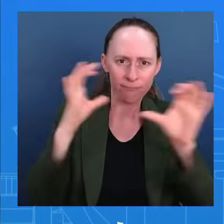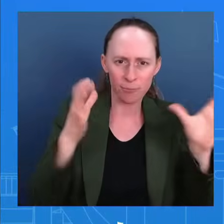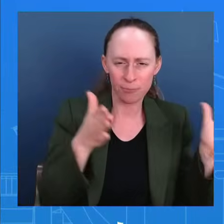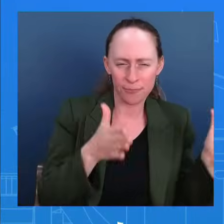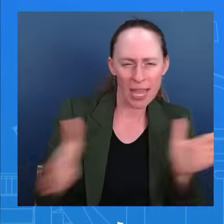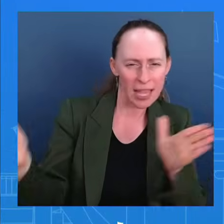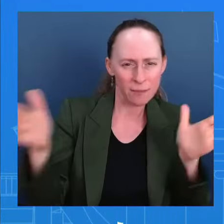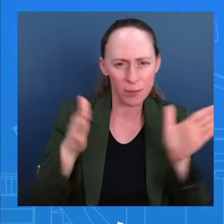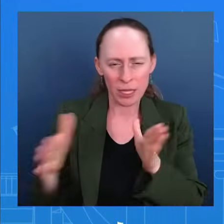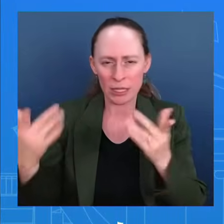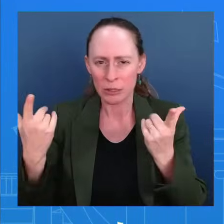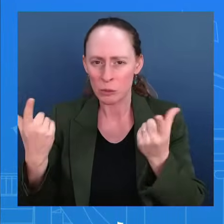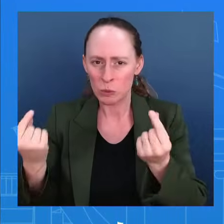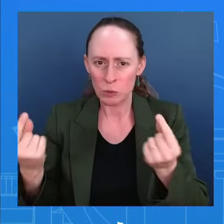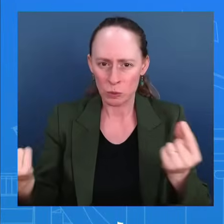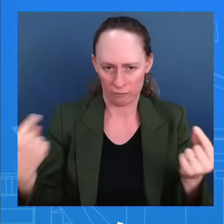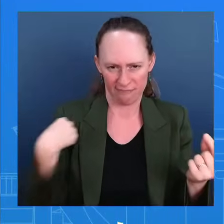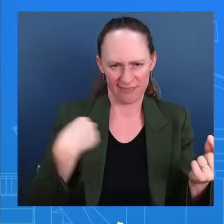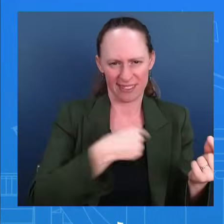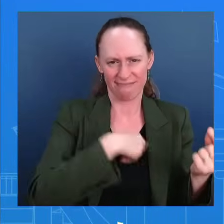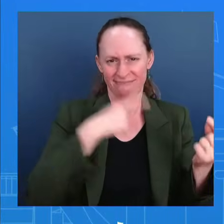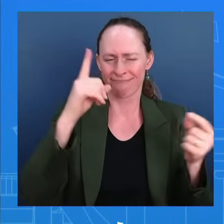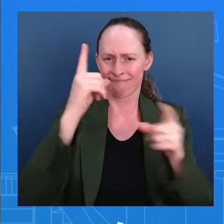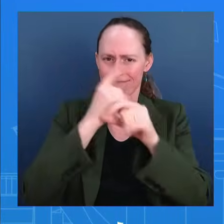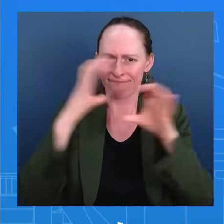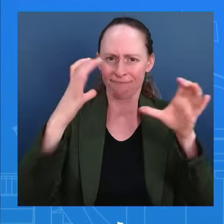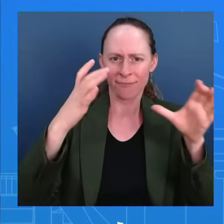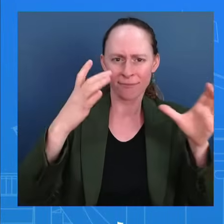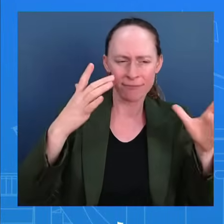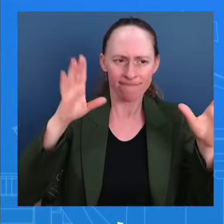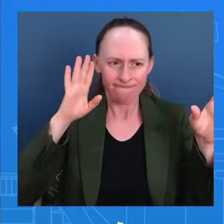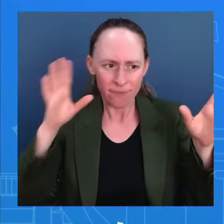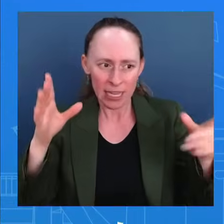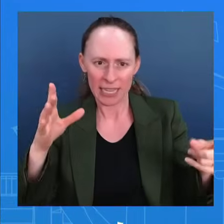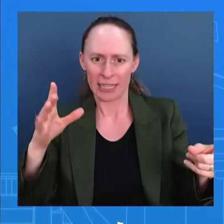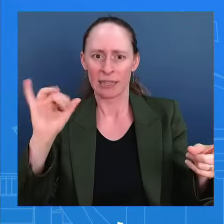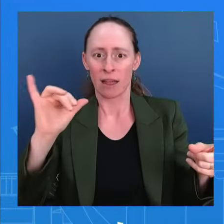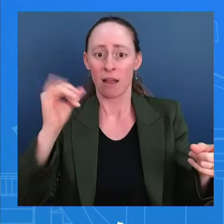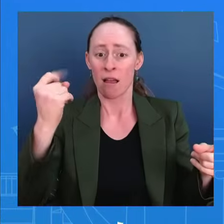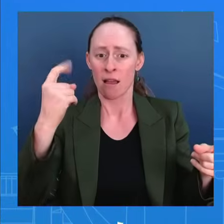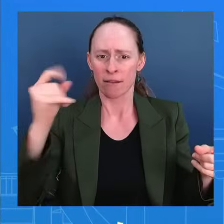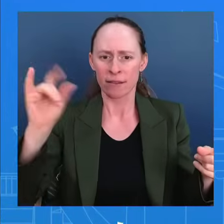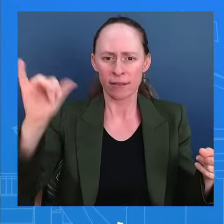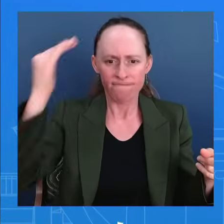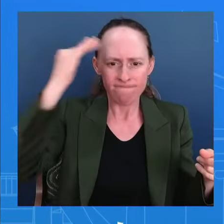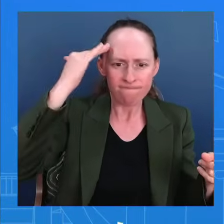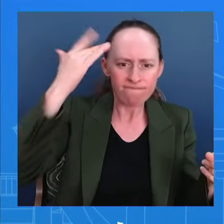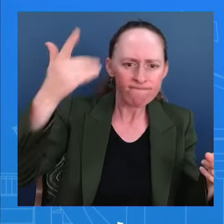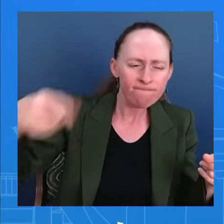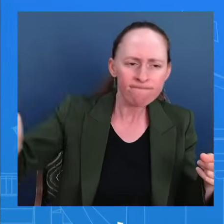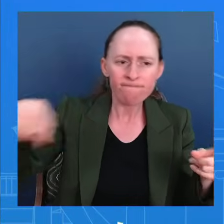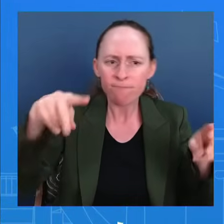he's going to be laser focused on that, as well as the vice president. And so, he'll continue to be updated, continue to get those briefings.